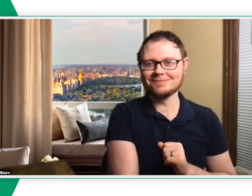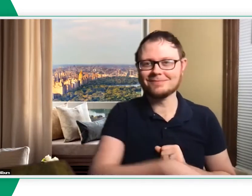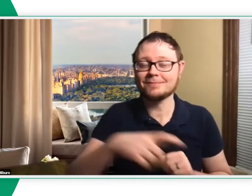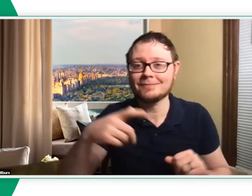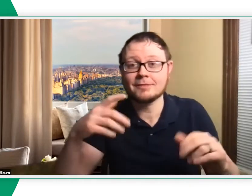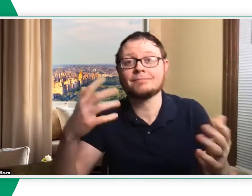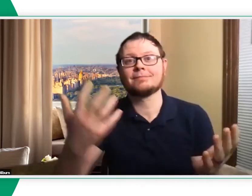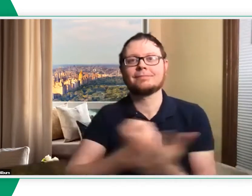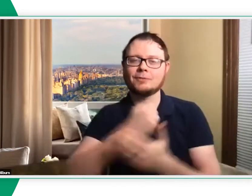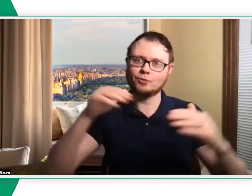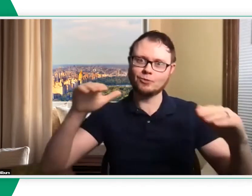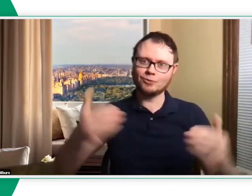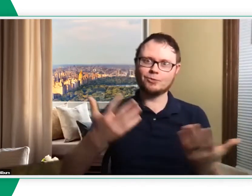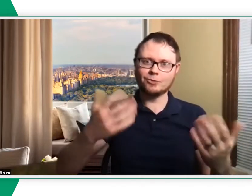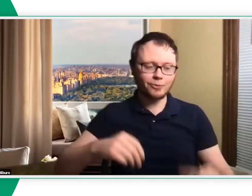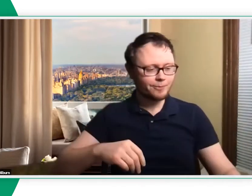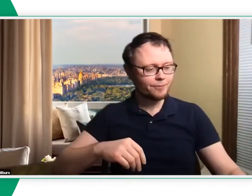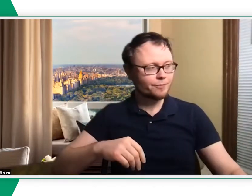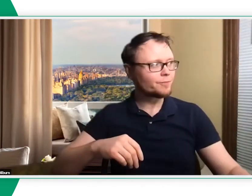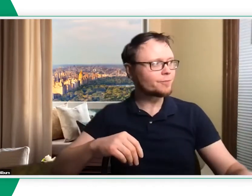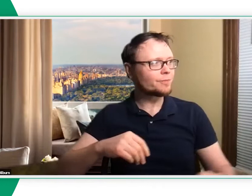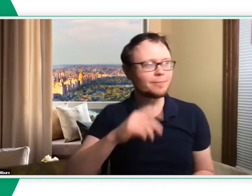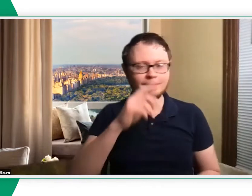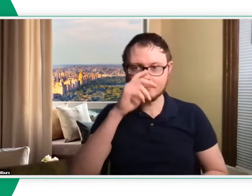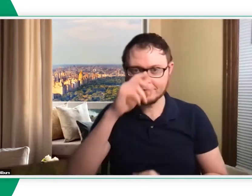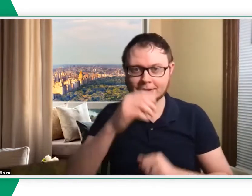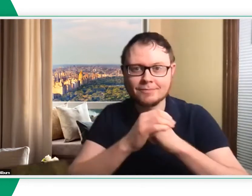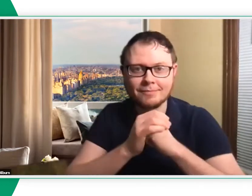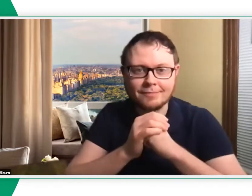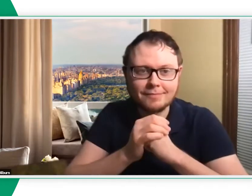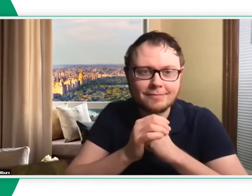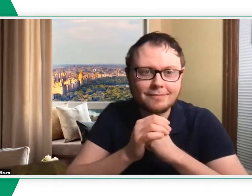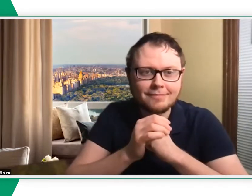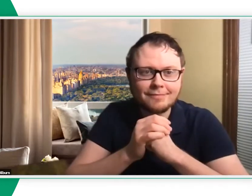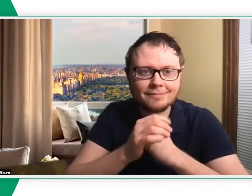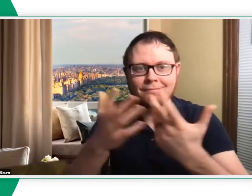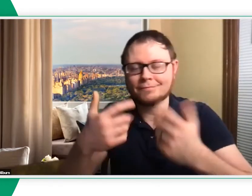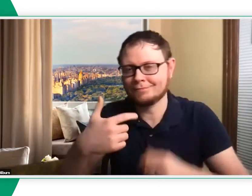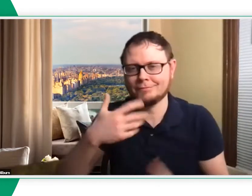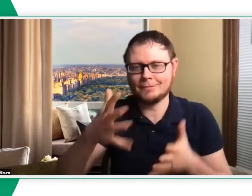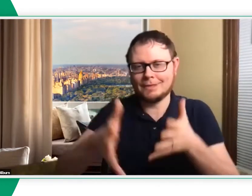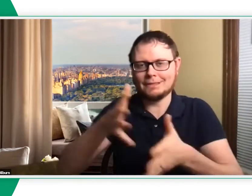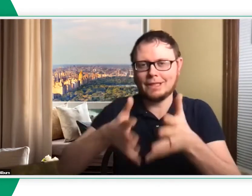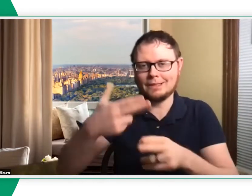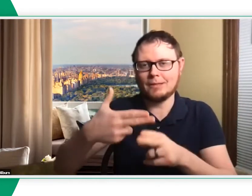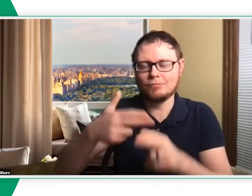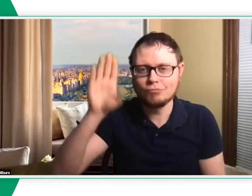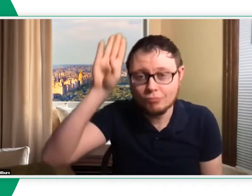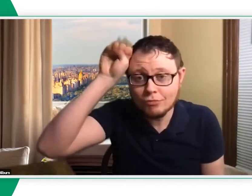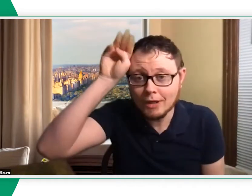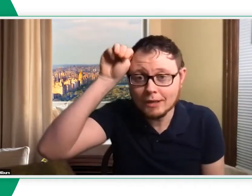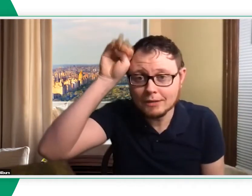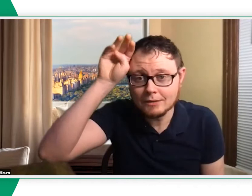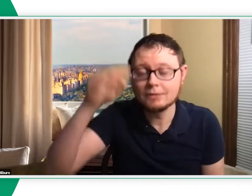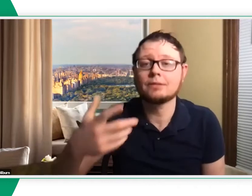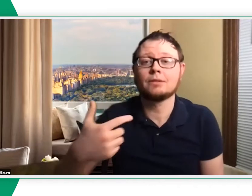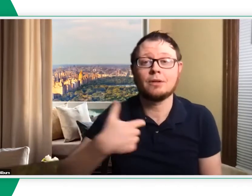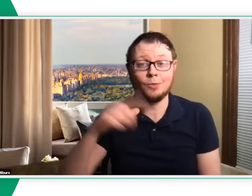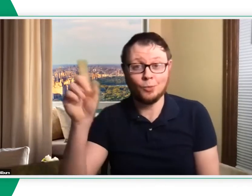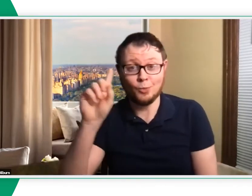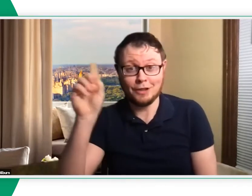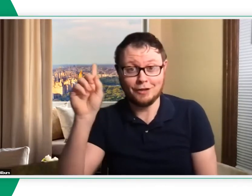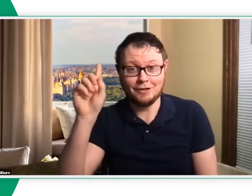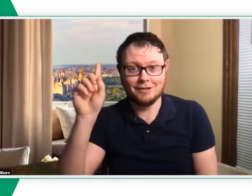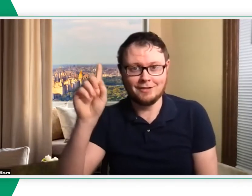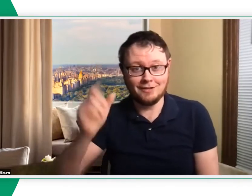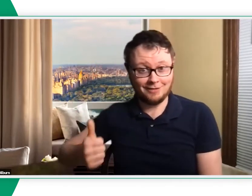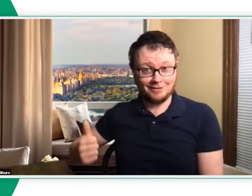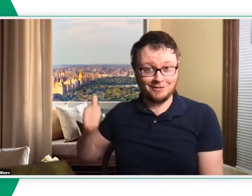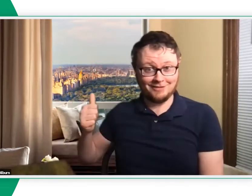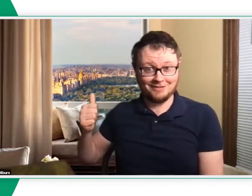used to Zoom by now. As I said, my name is Brian. My sign name